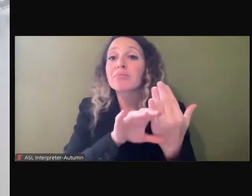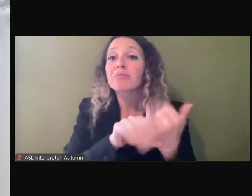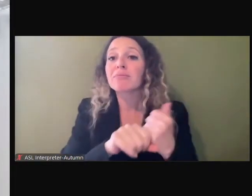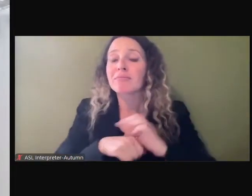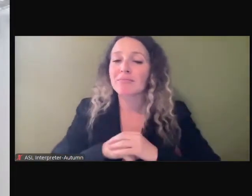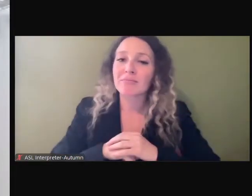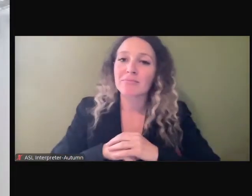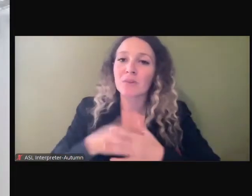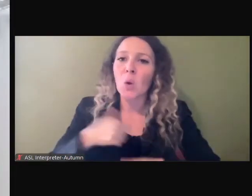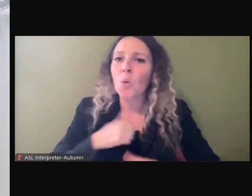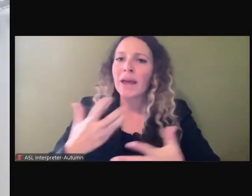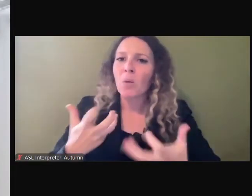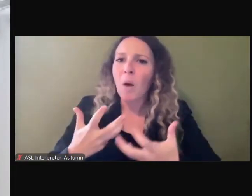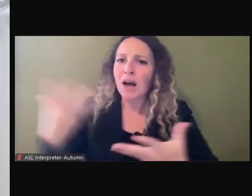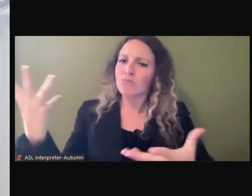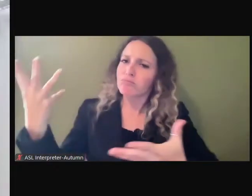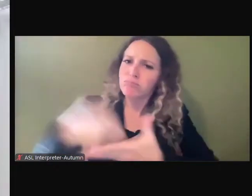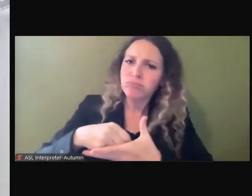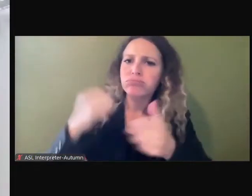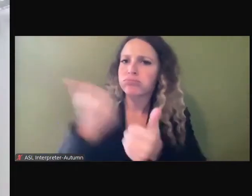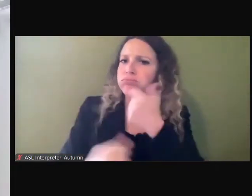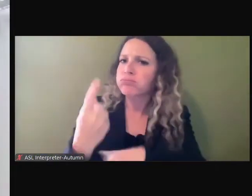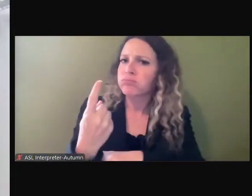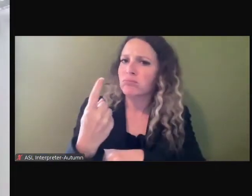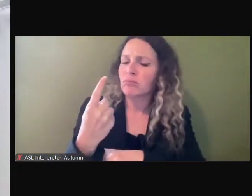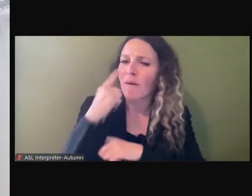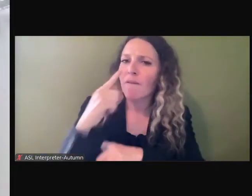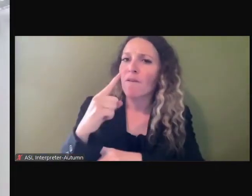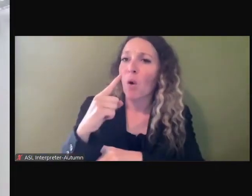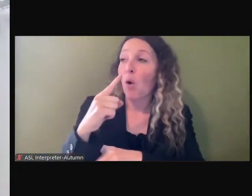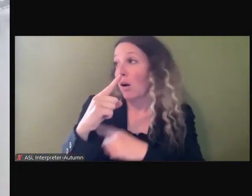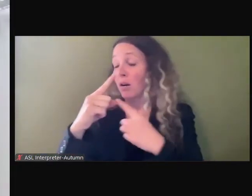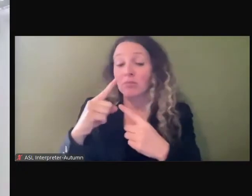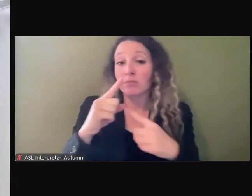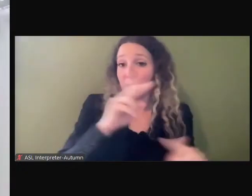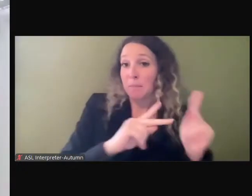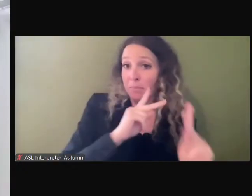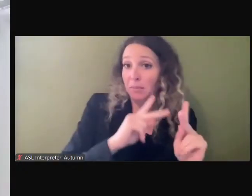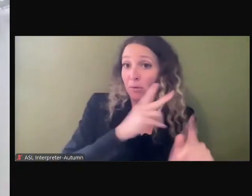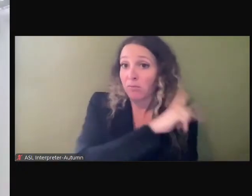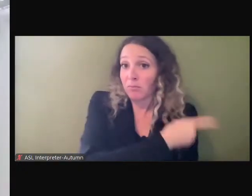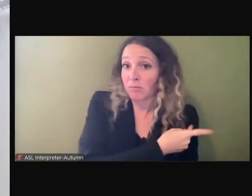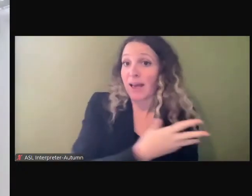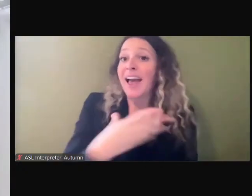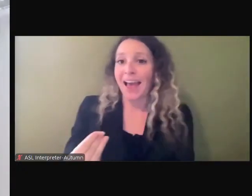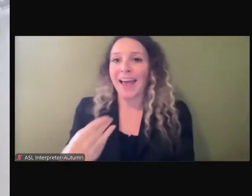it's about inclusivity and healthcare providers. We're advocating to include more diverse